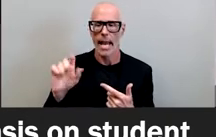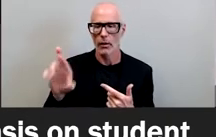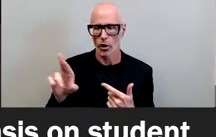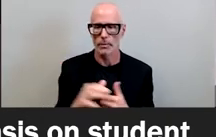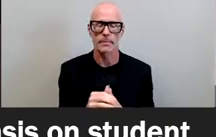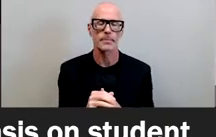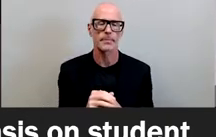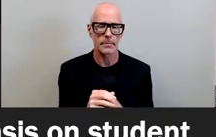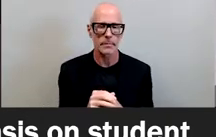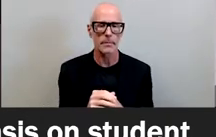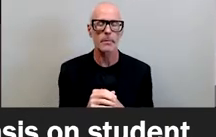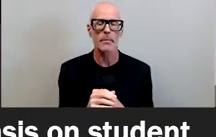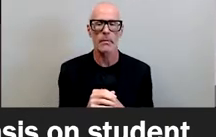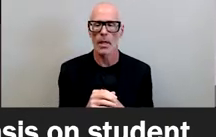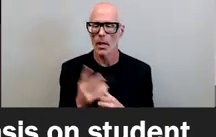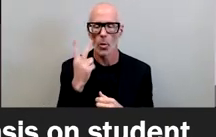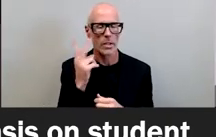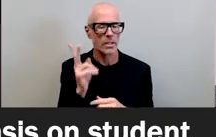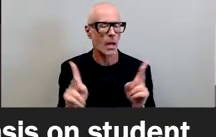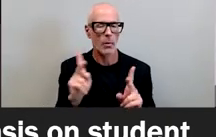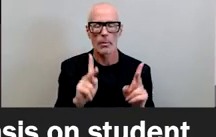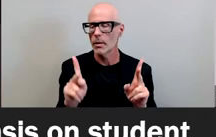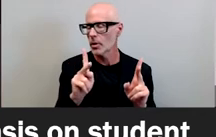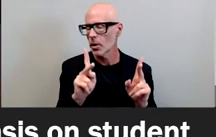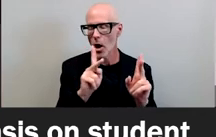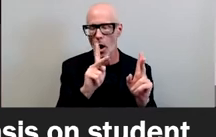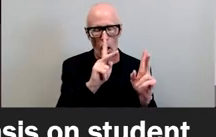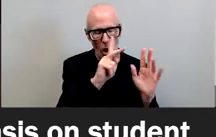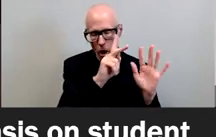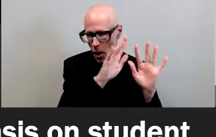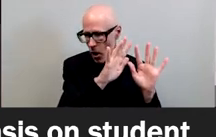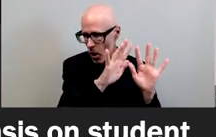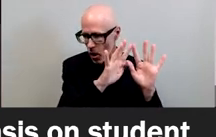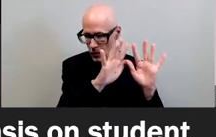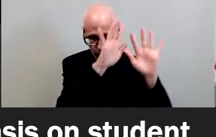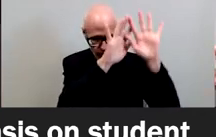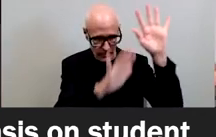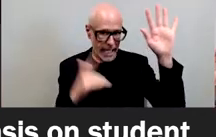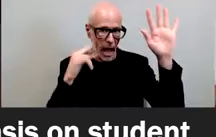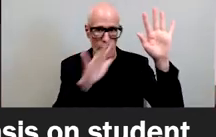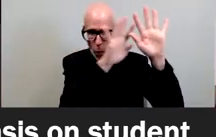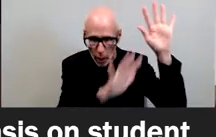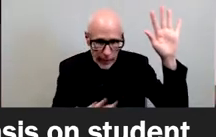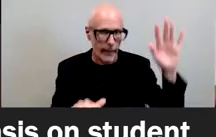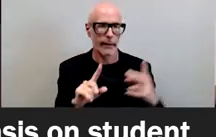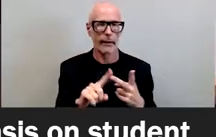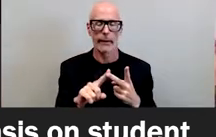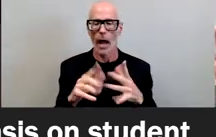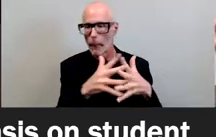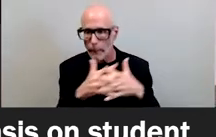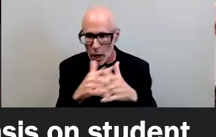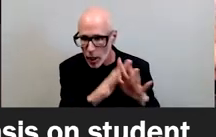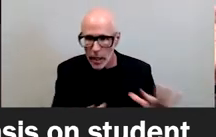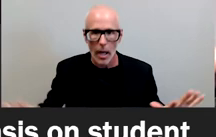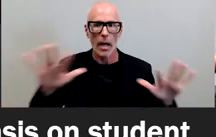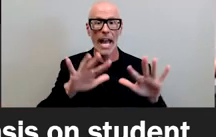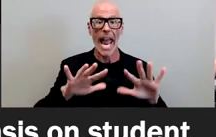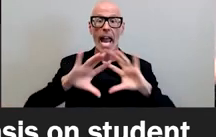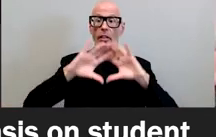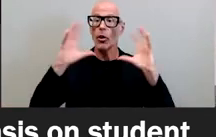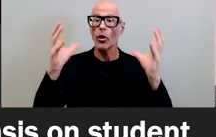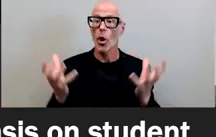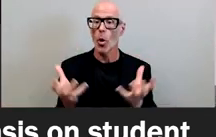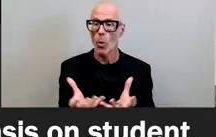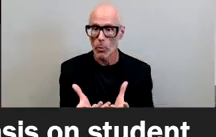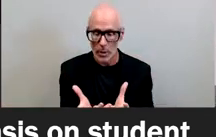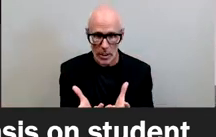we saw people all across california all across america and around the globe take to the streets